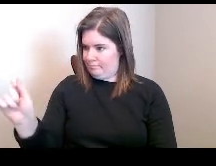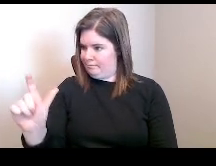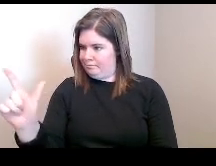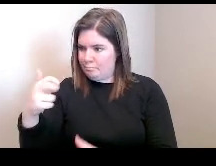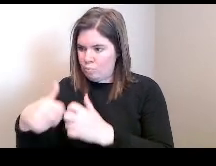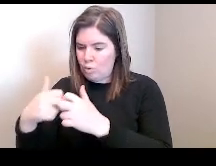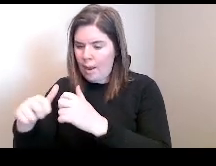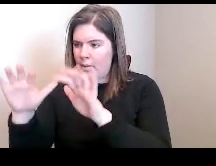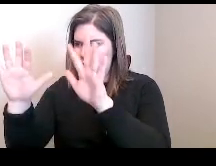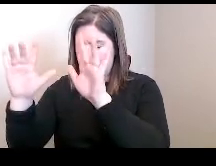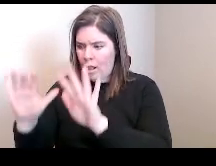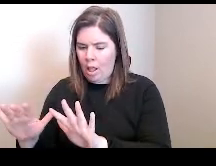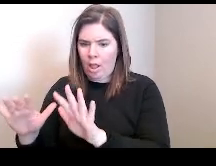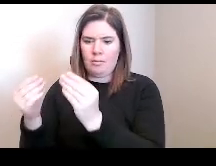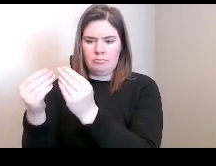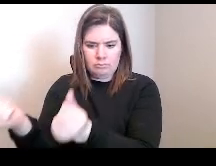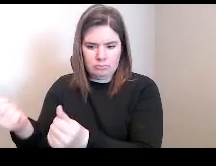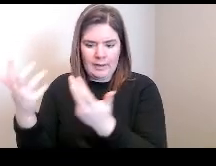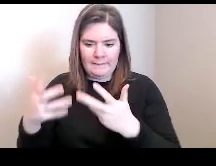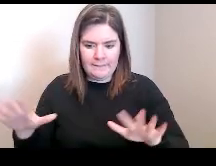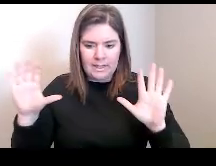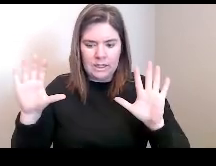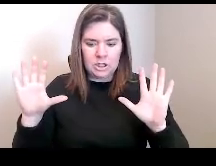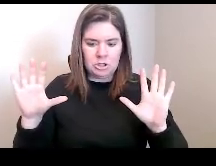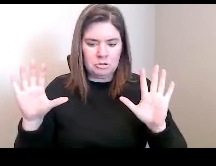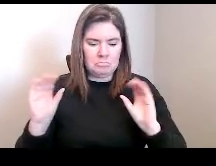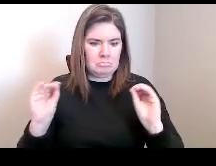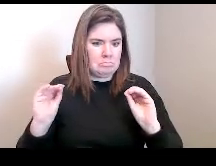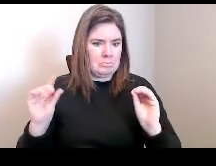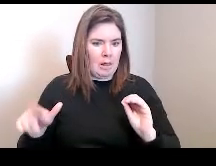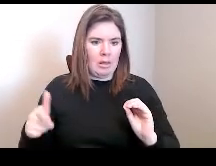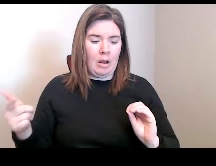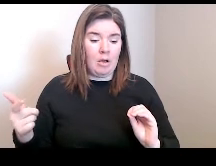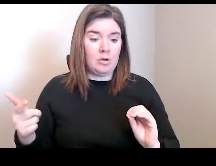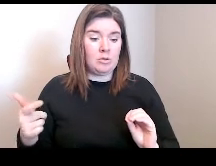The accessibility checker reports nothing. So, if I export this to PDF,